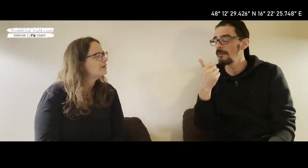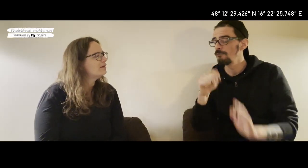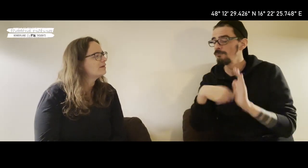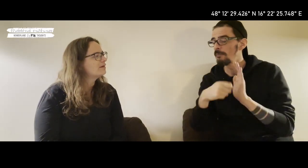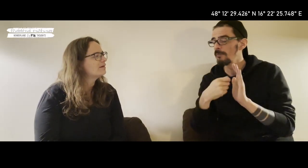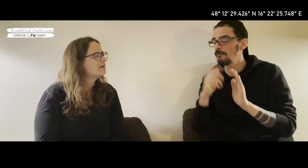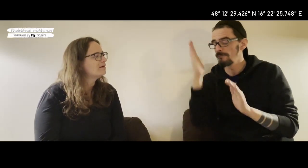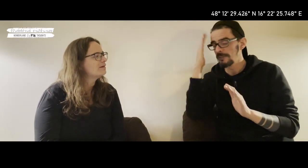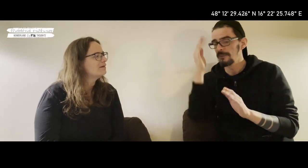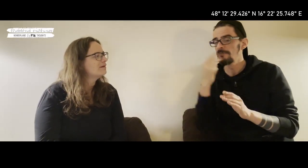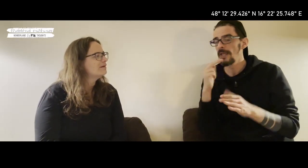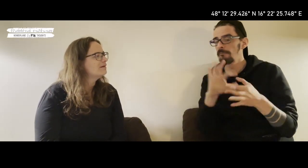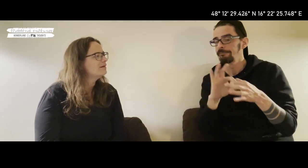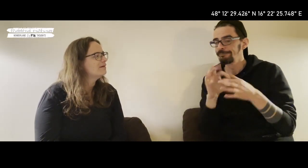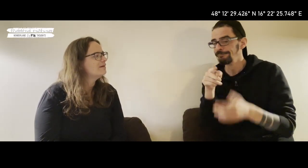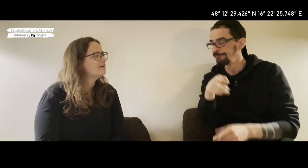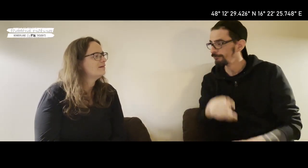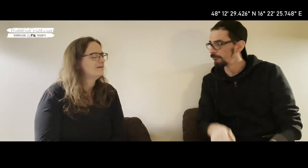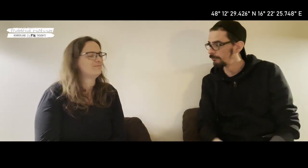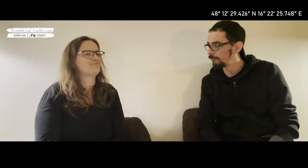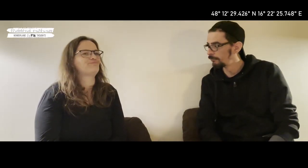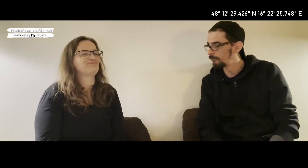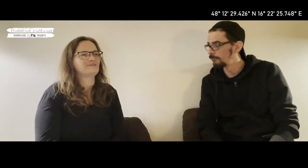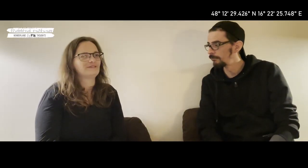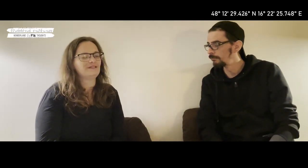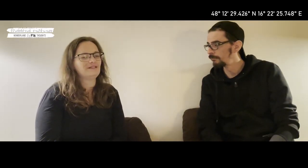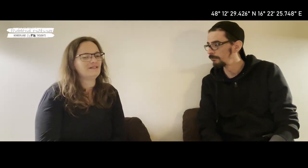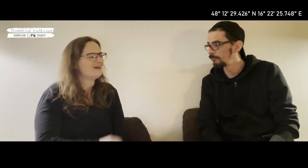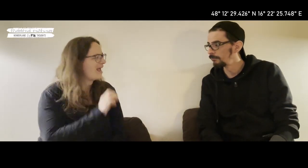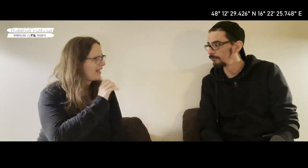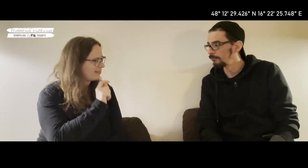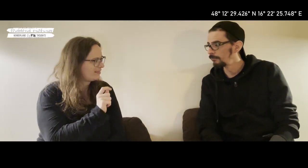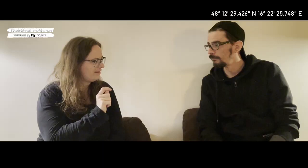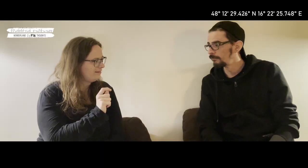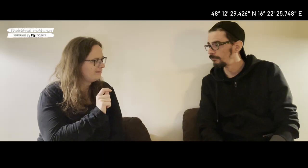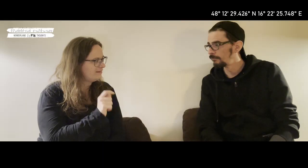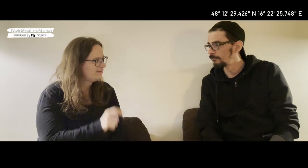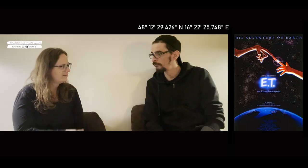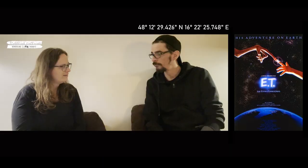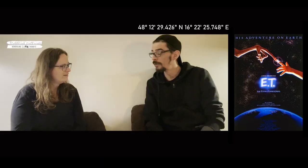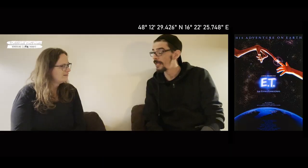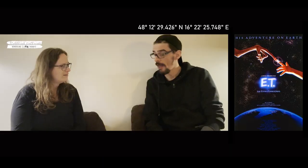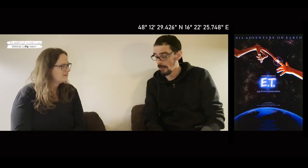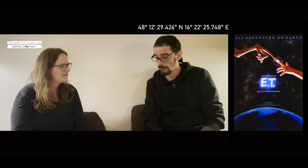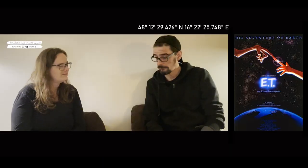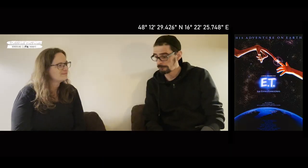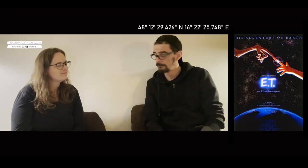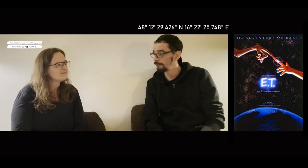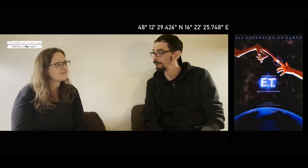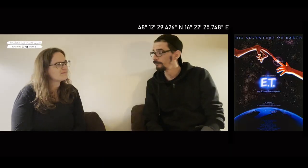Name three films he has been in. Wow. "E.T." Yes.